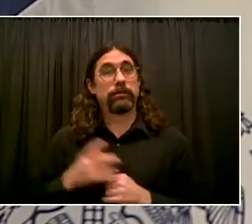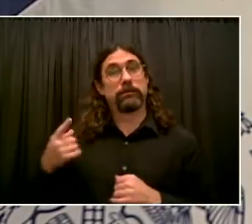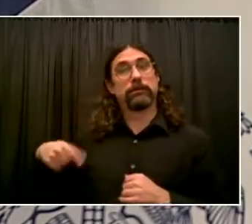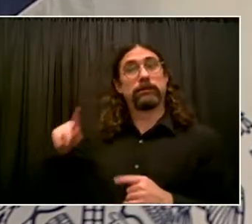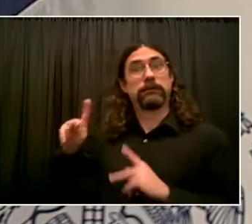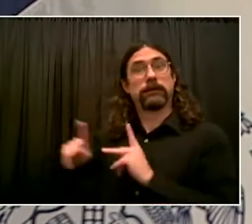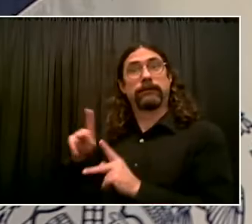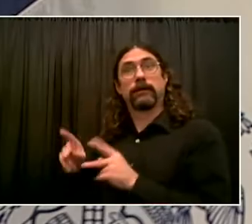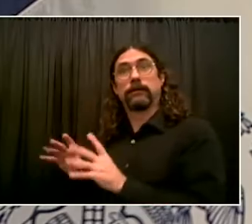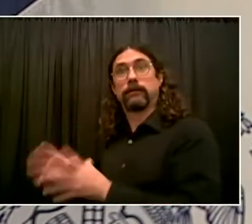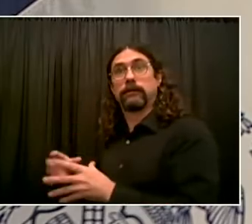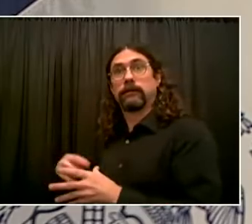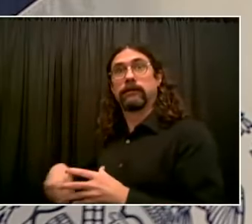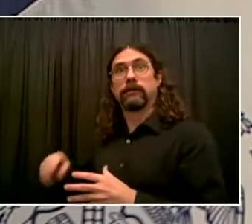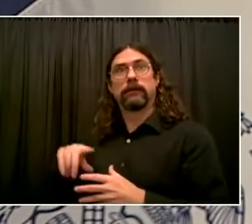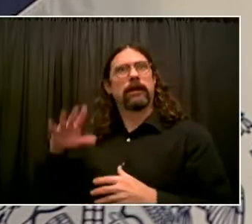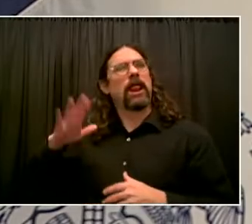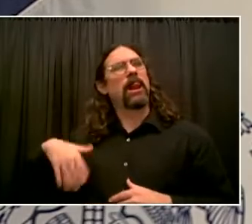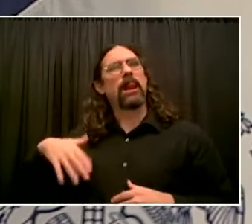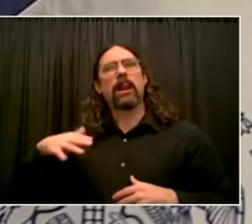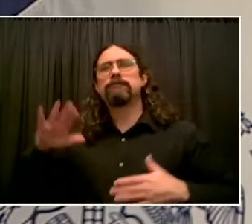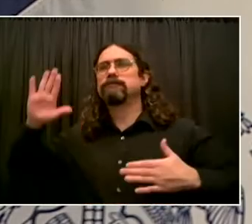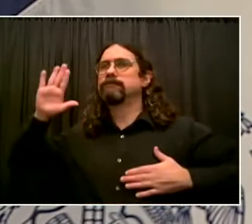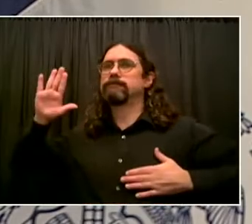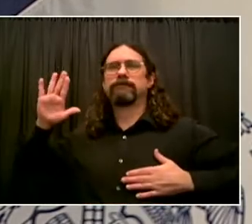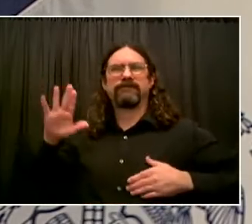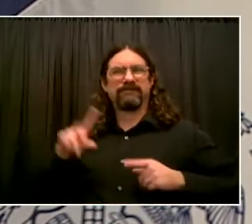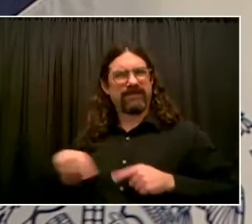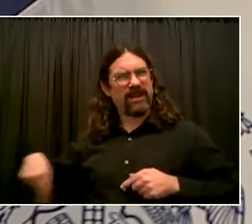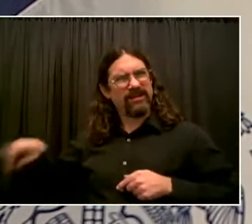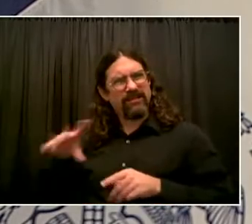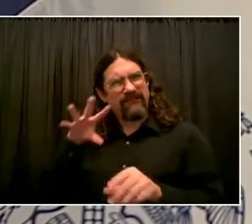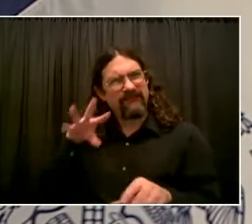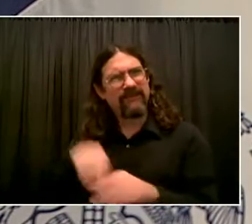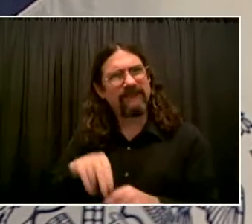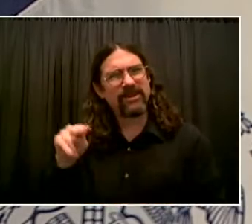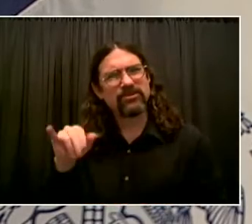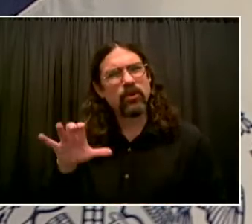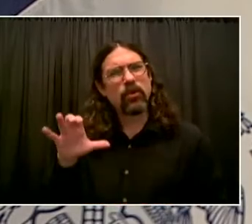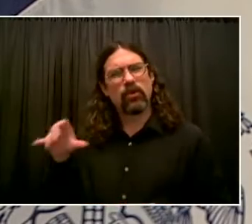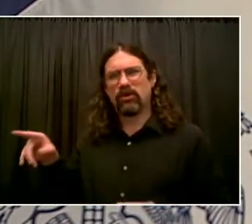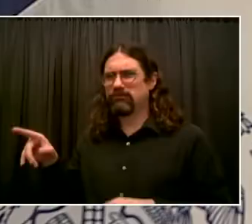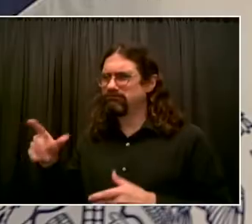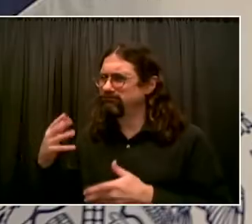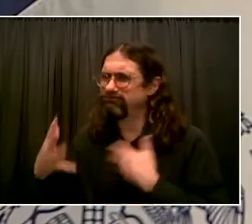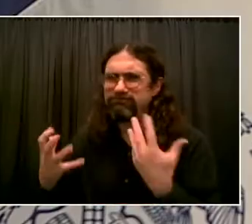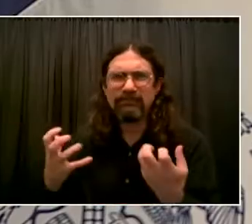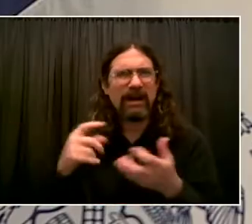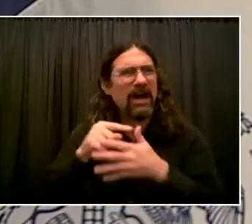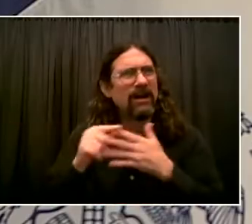TO CONTRIBUTE TO THE CITY AND ARE PART OF THE LIFE OF THE CITY.